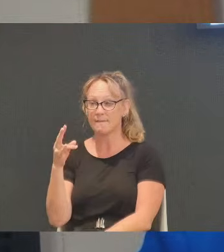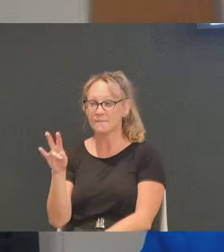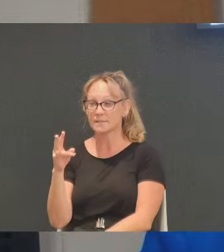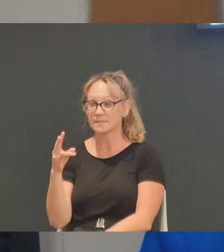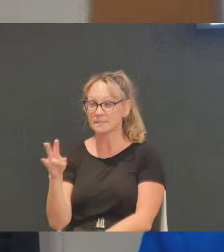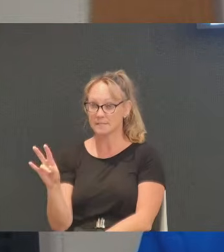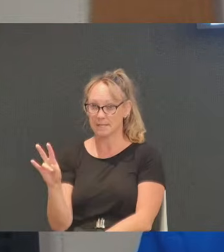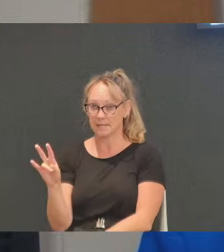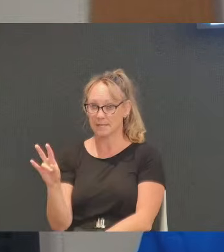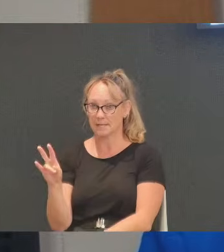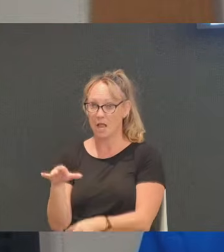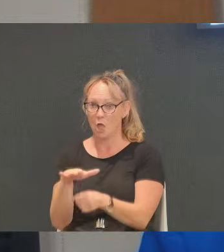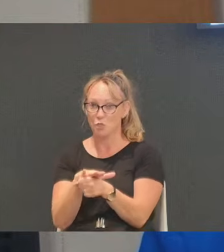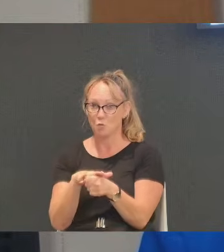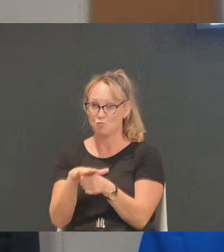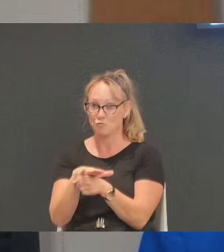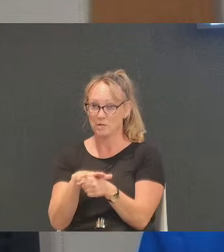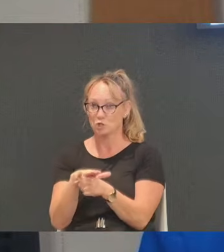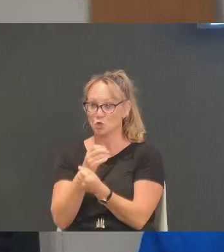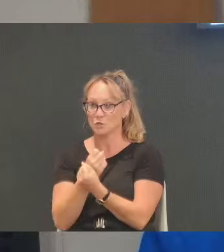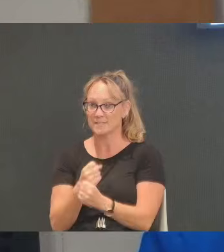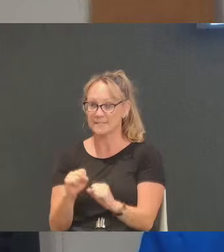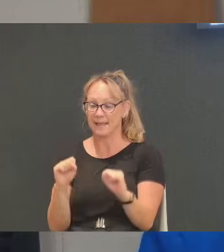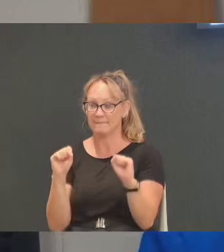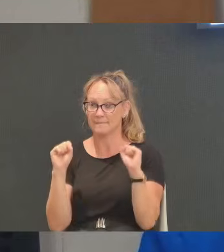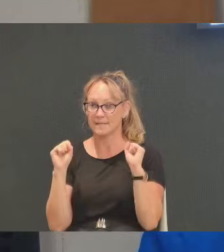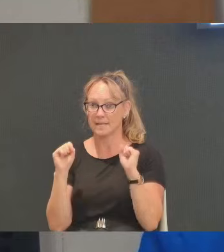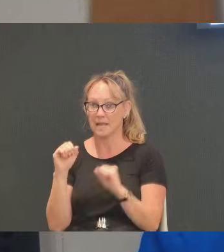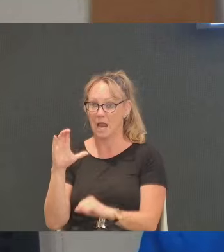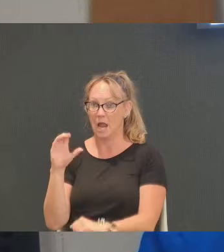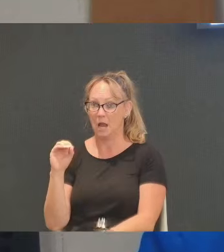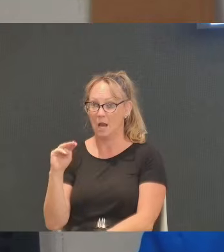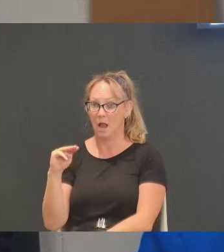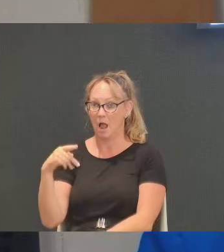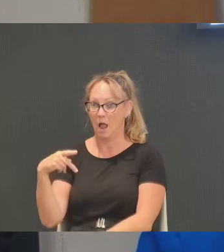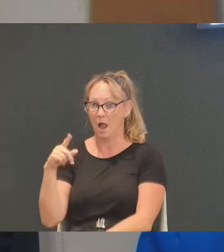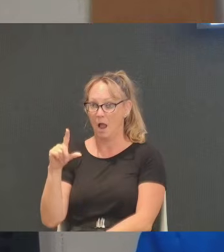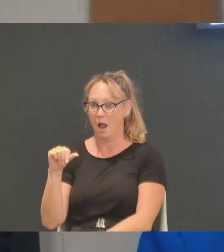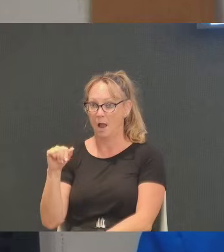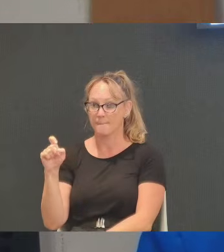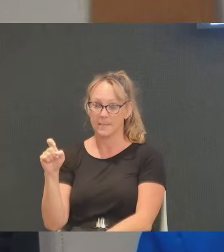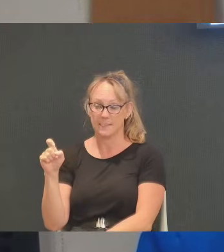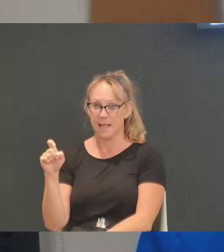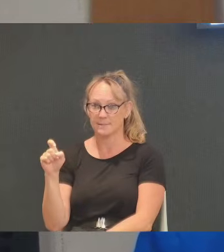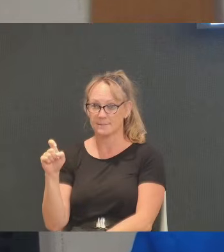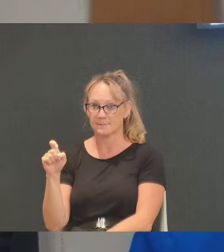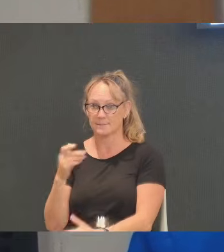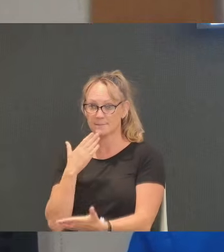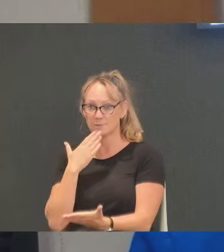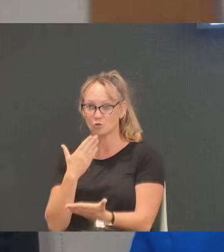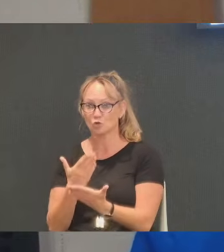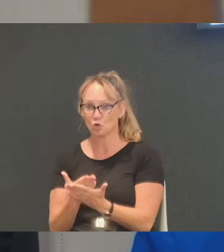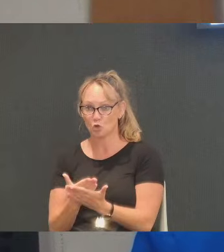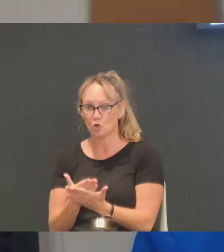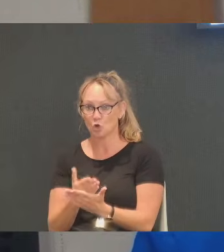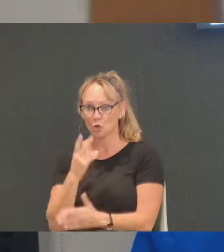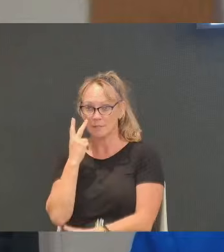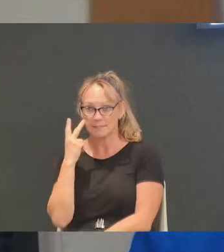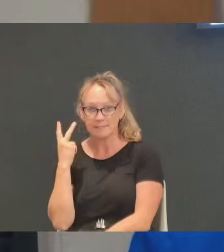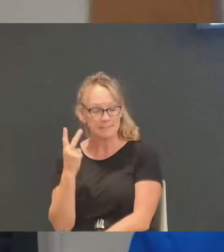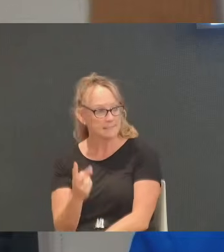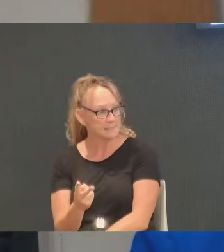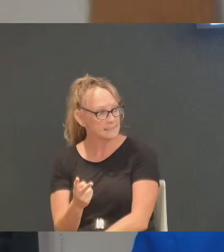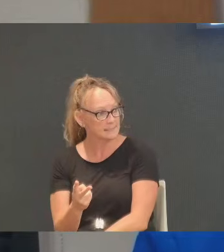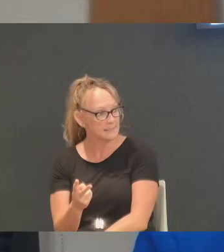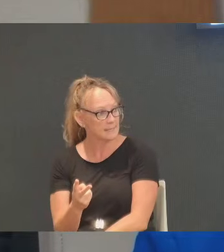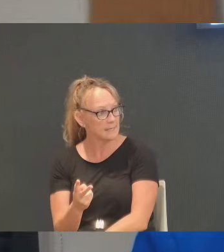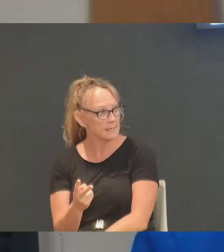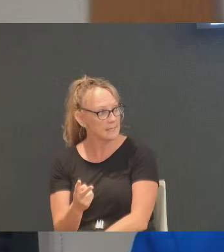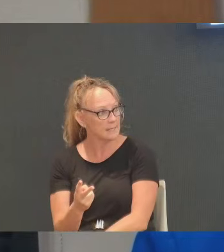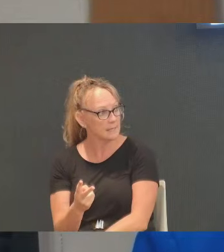Regional Safety Complex. And it was good to see an item on here regarding that. Mr. Aluotto,